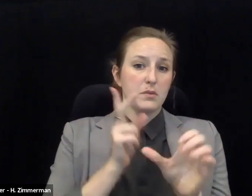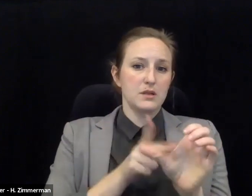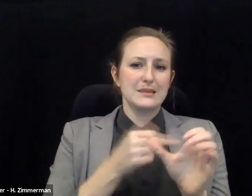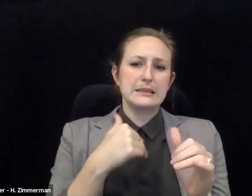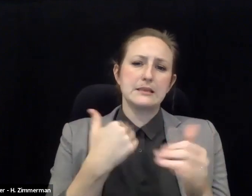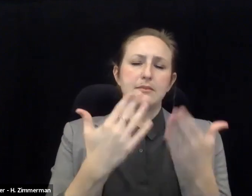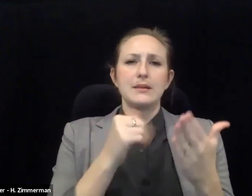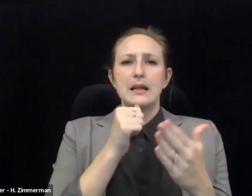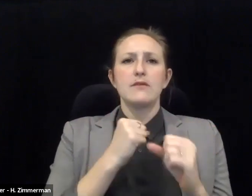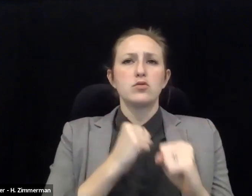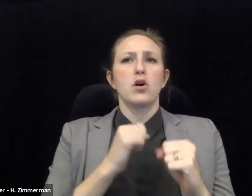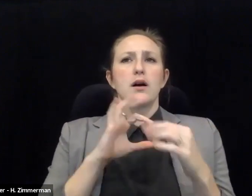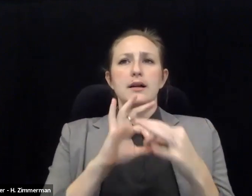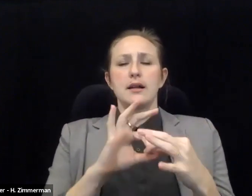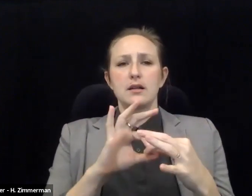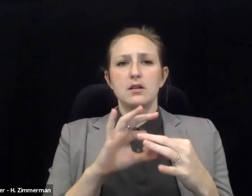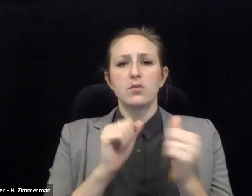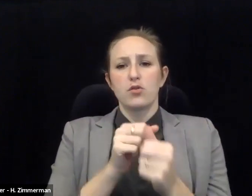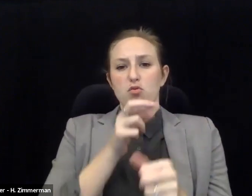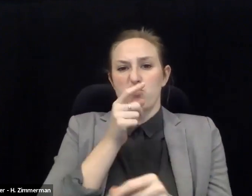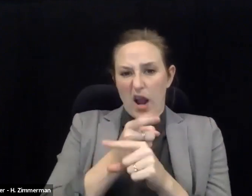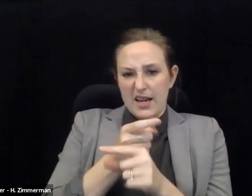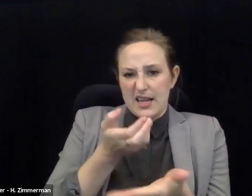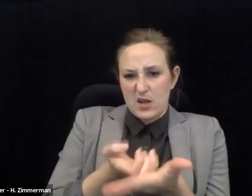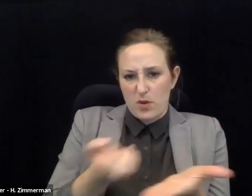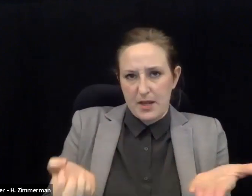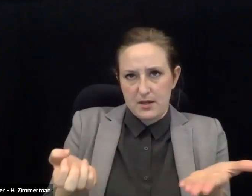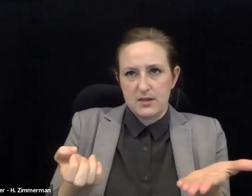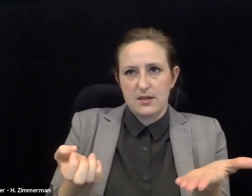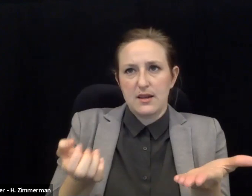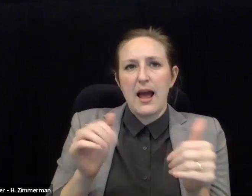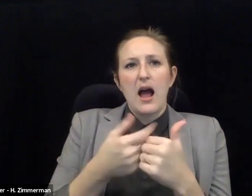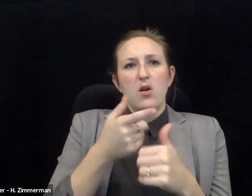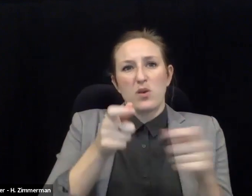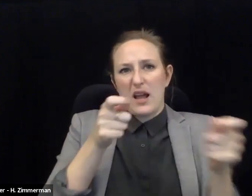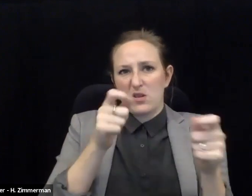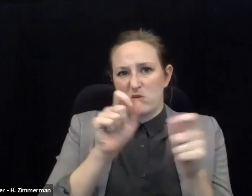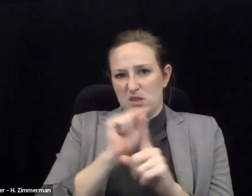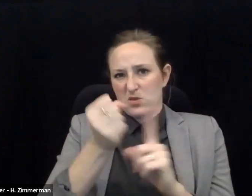connection or the right equipment. How does American Council's handle these situations.